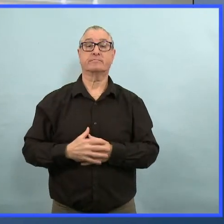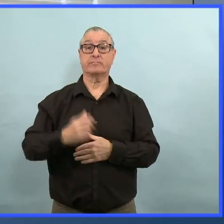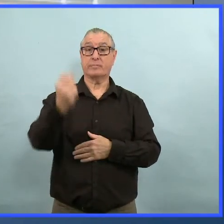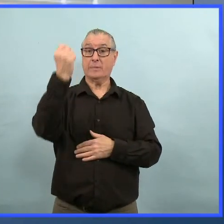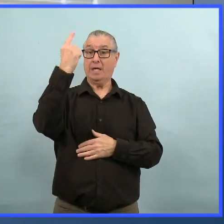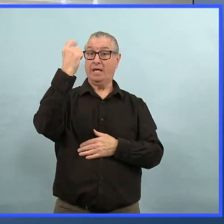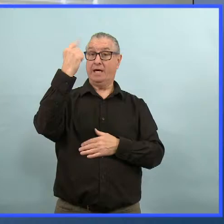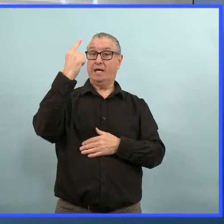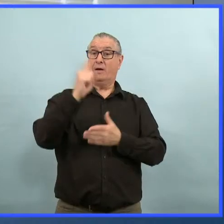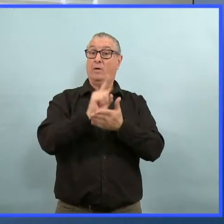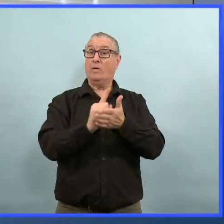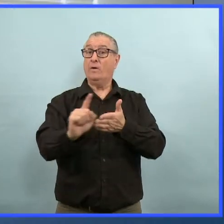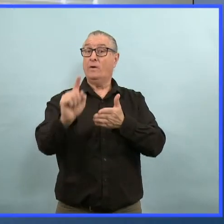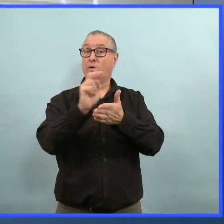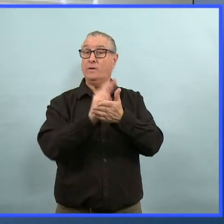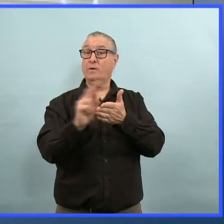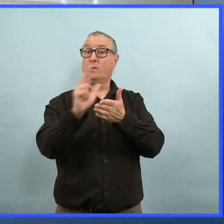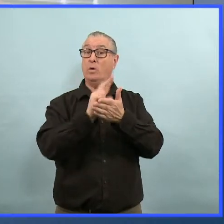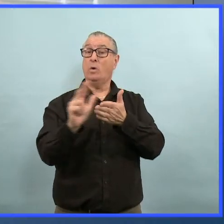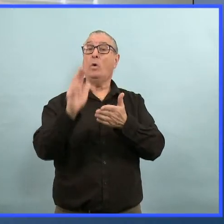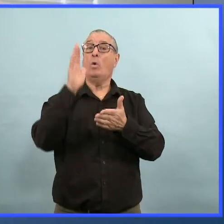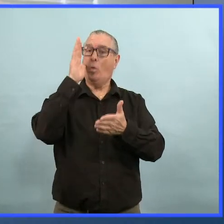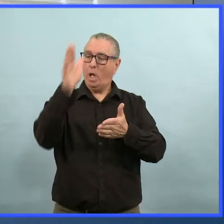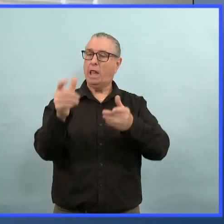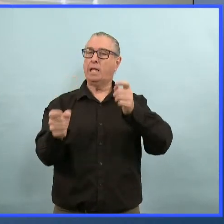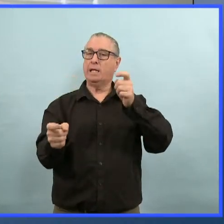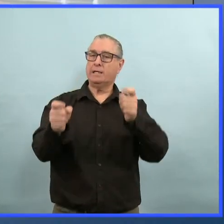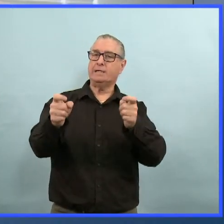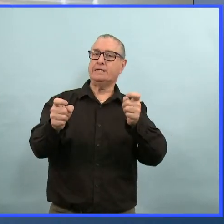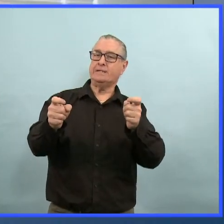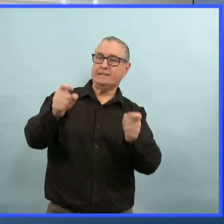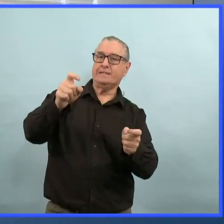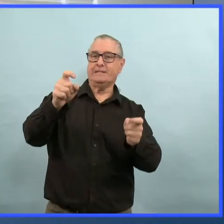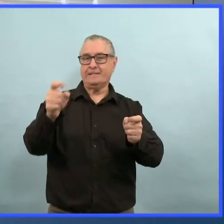we are moving from public health rules to recommendations we've always known that